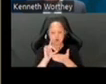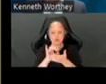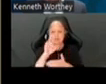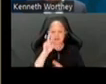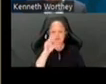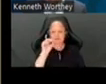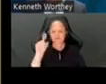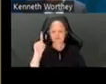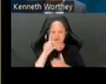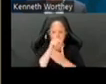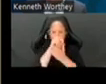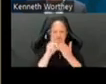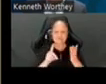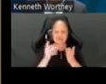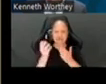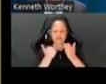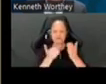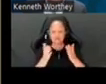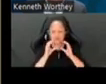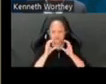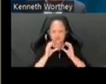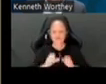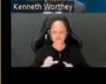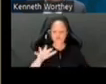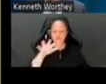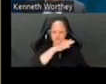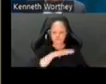designed to serve consumers and communities throughout the nation by providing high-quality